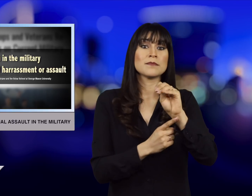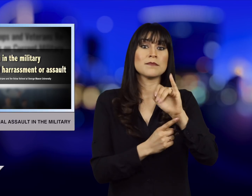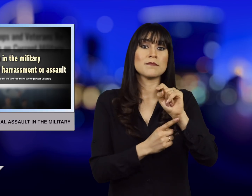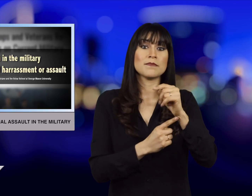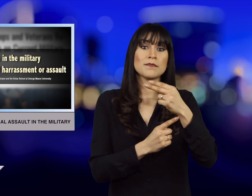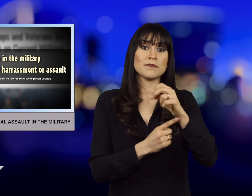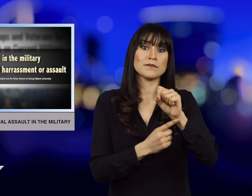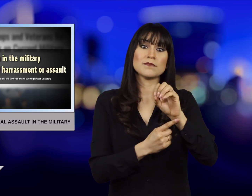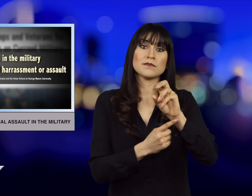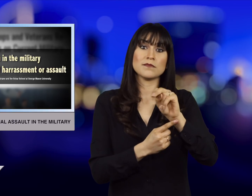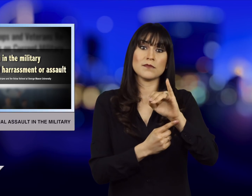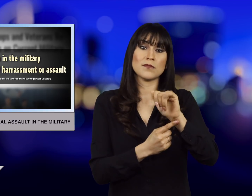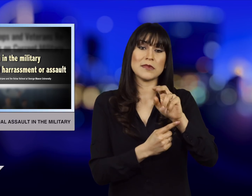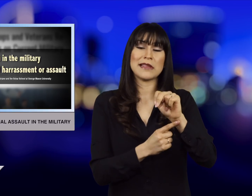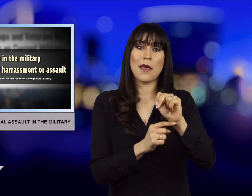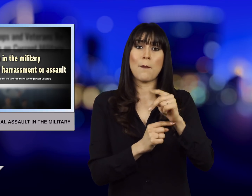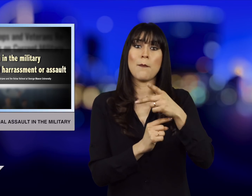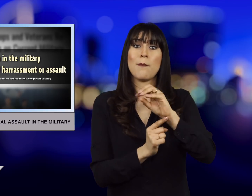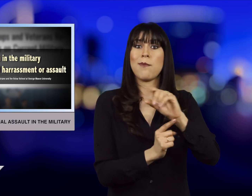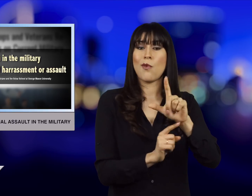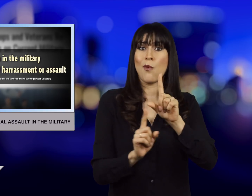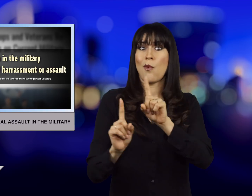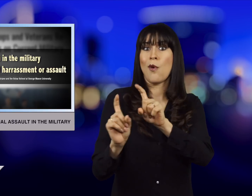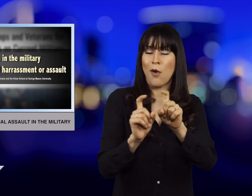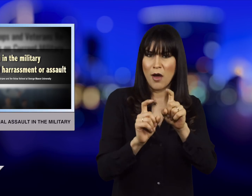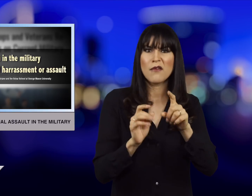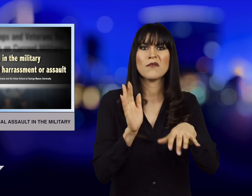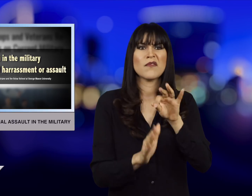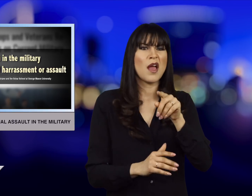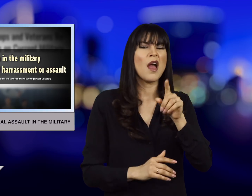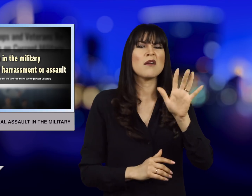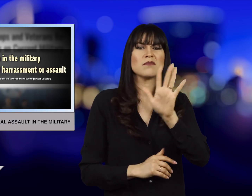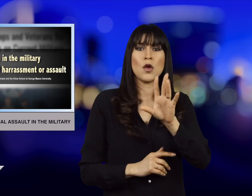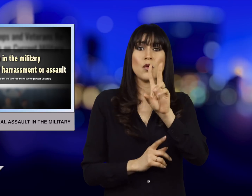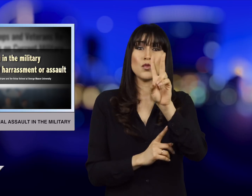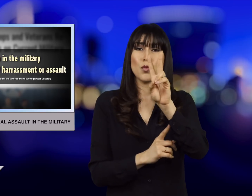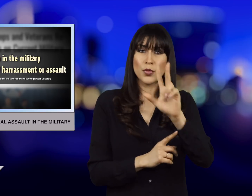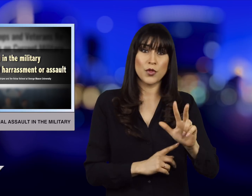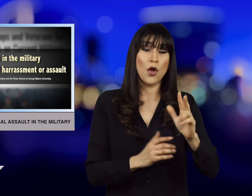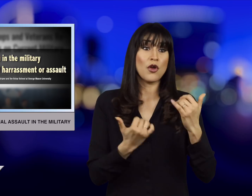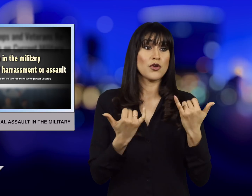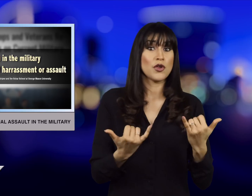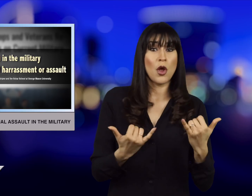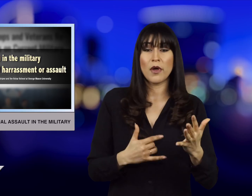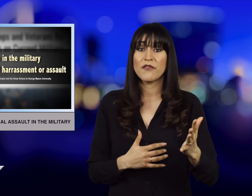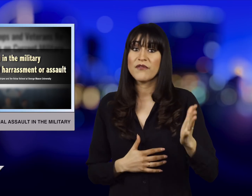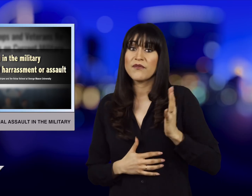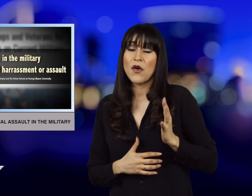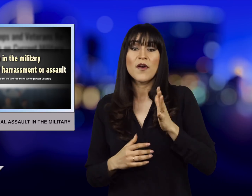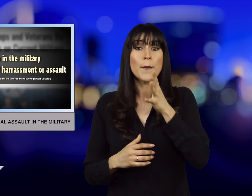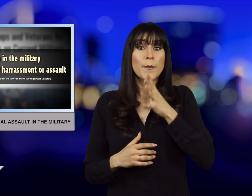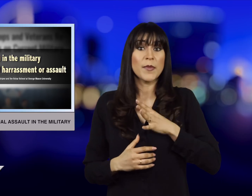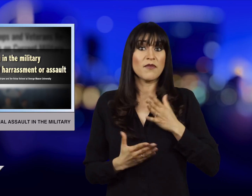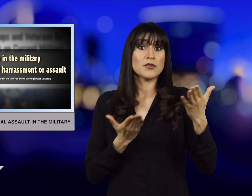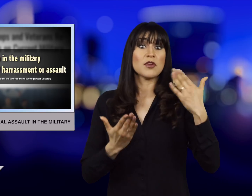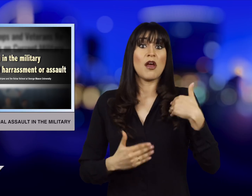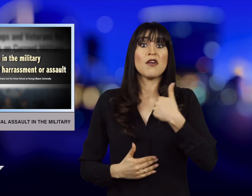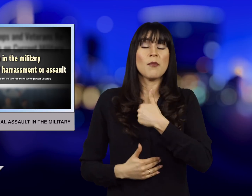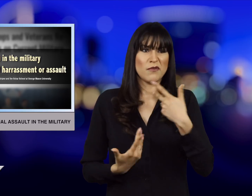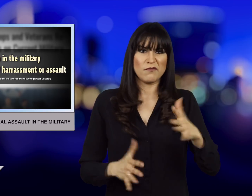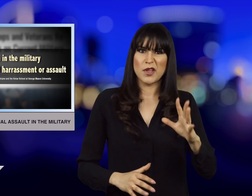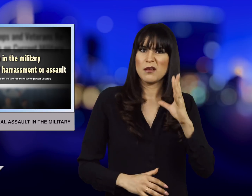And a recent Smithsonian poll found that about two thirds of current and former female